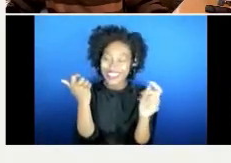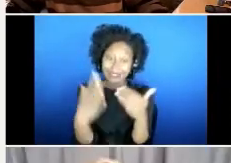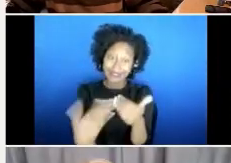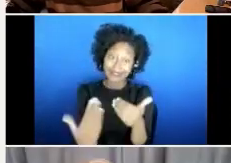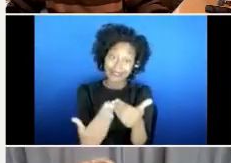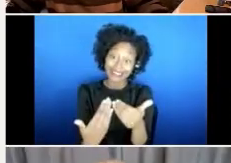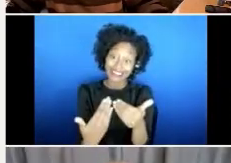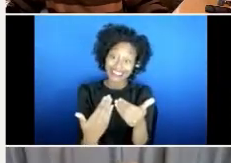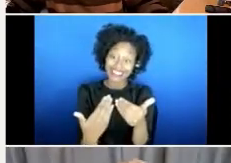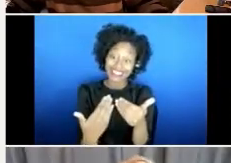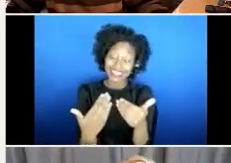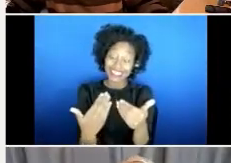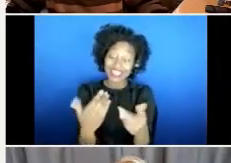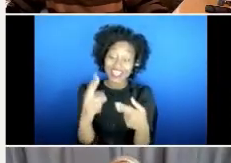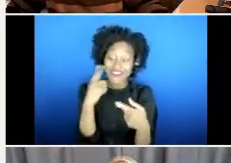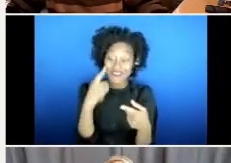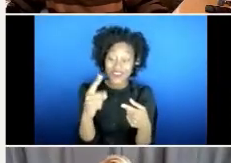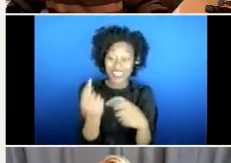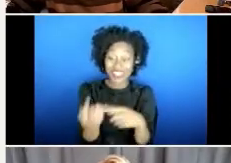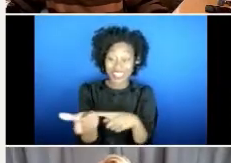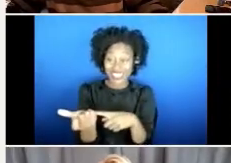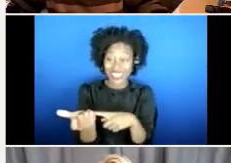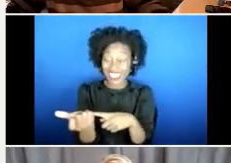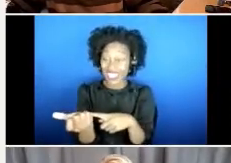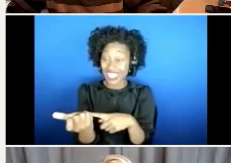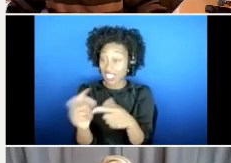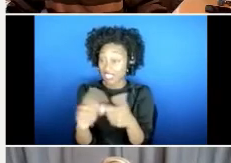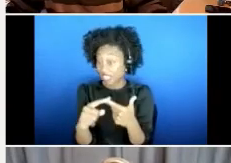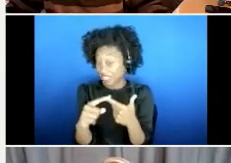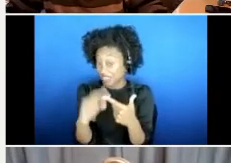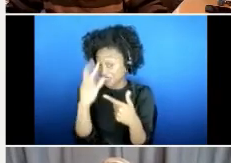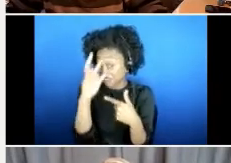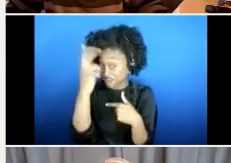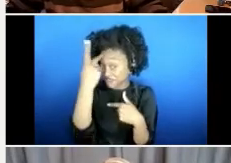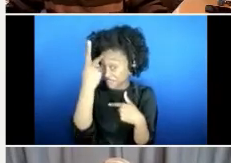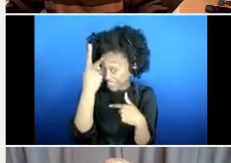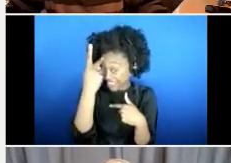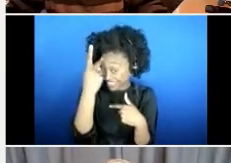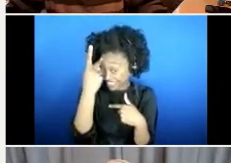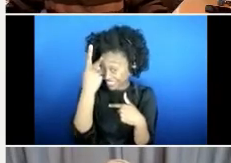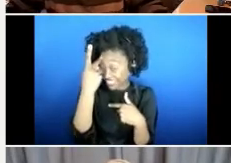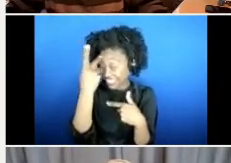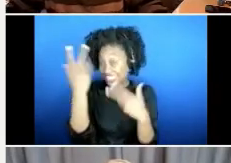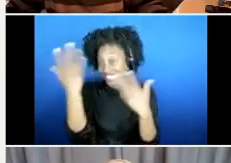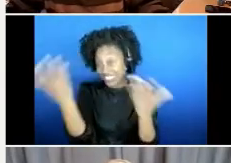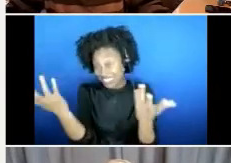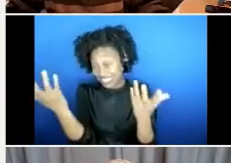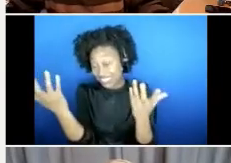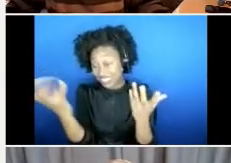and after that you may decide that no. I don’t want to delete it, it was an accidental delete,